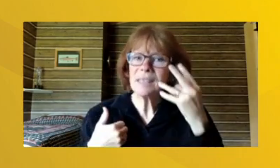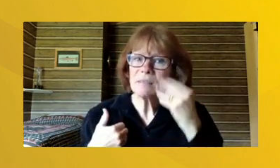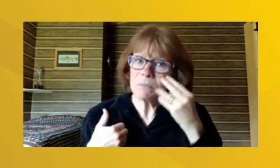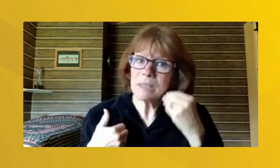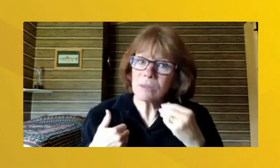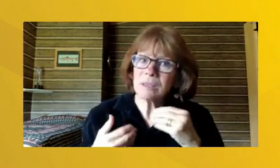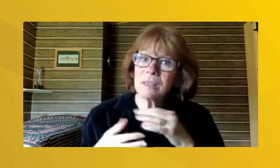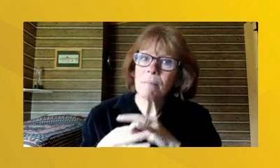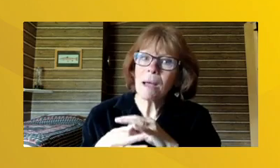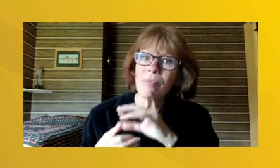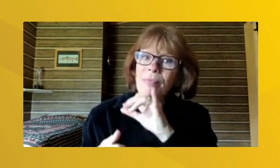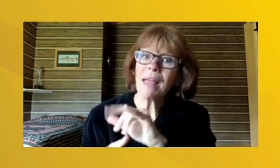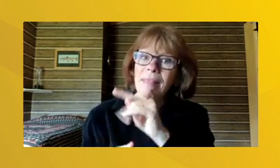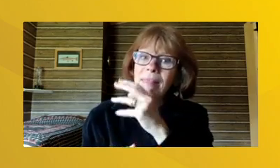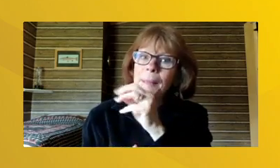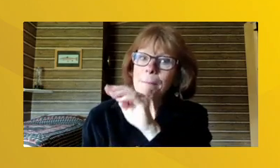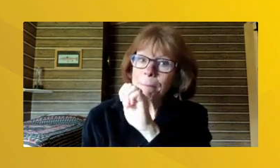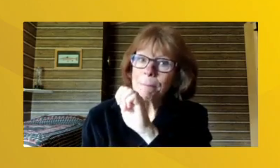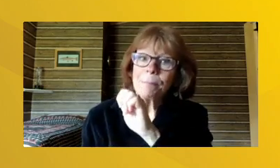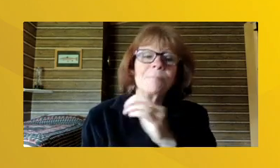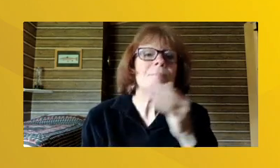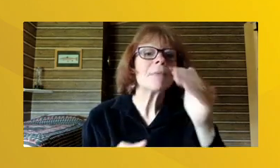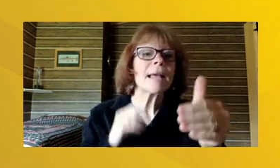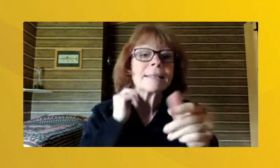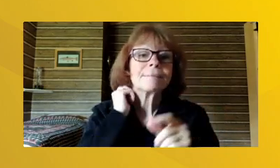So next slide, please.